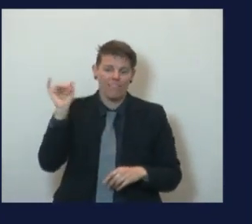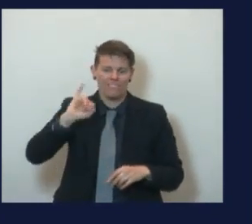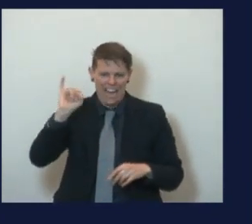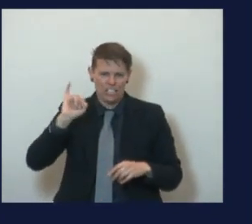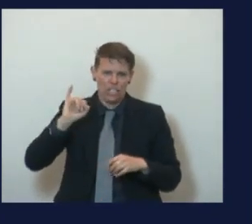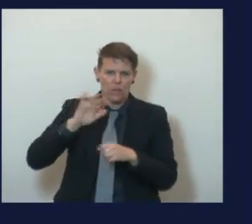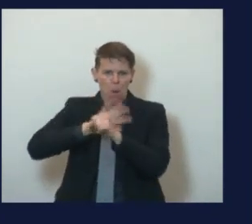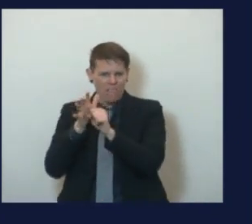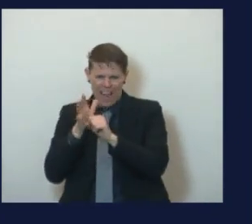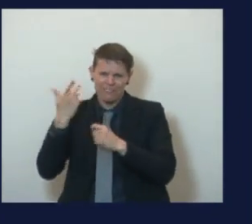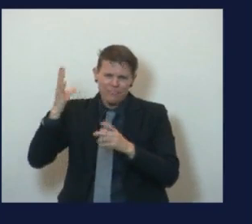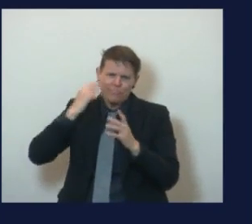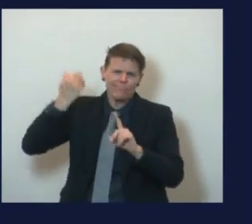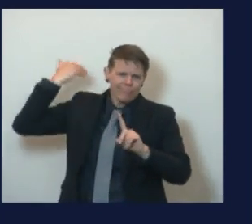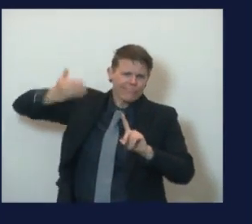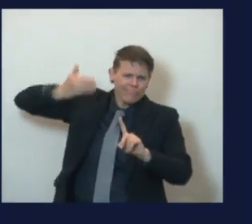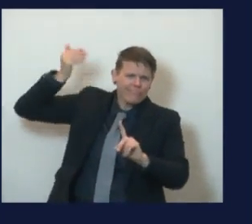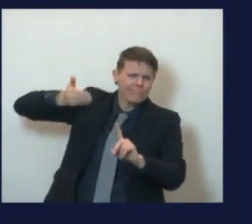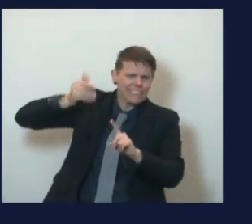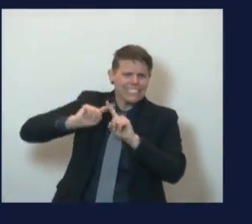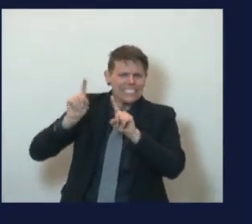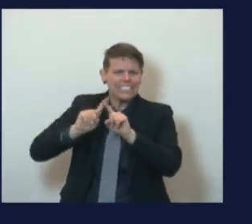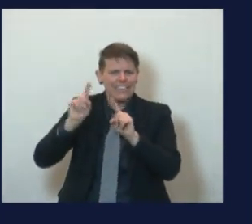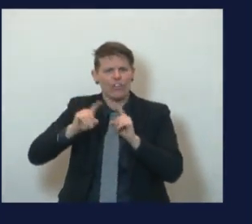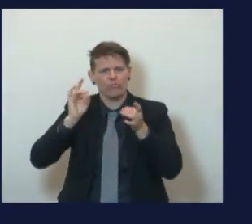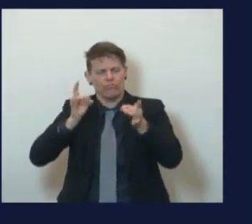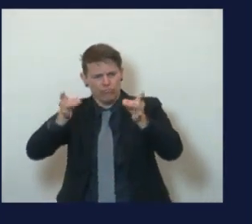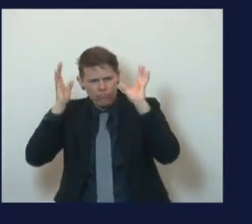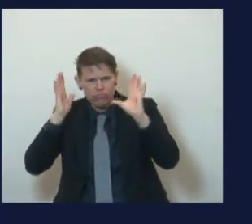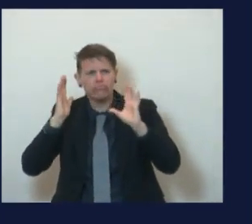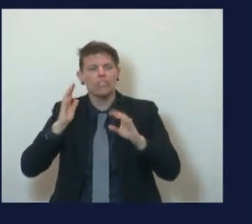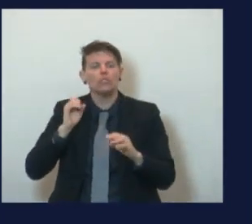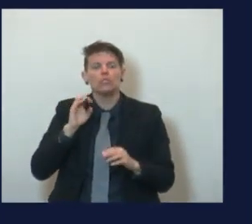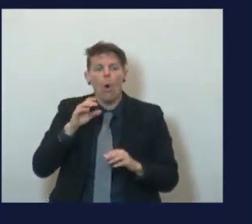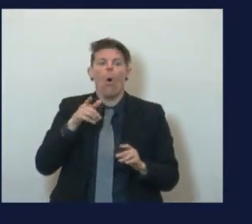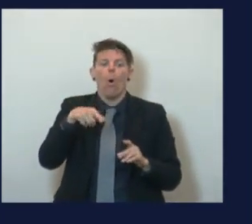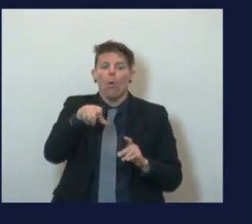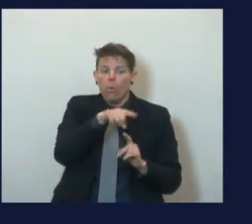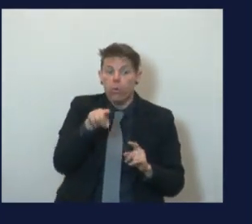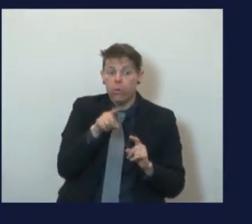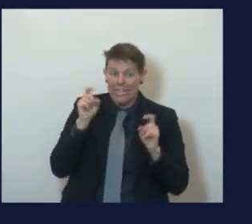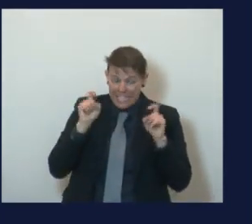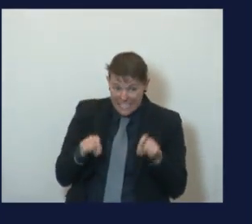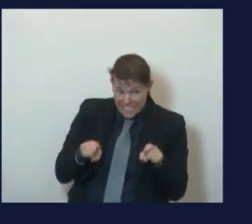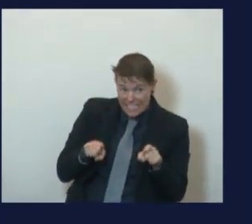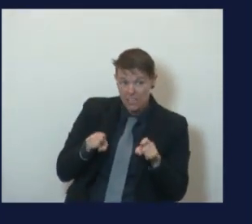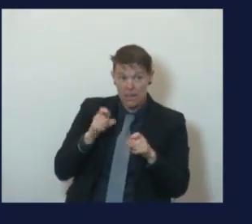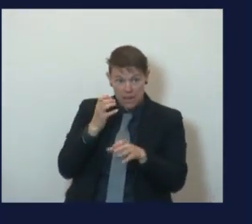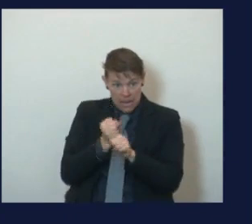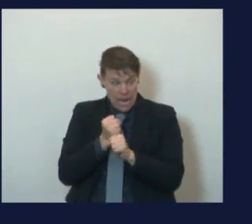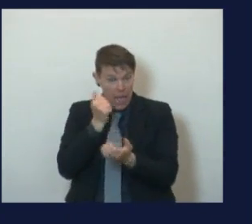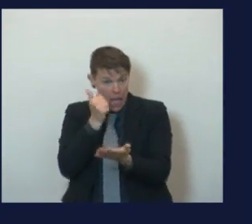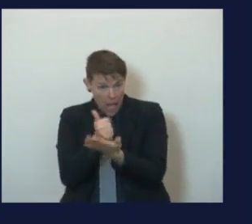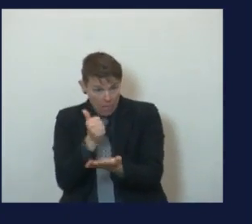MOTHER FIRST EFFORT DEALING WITH INFECTIONS. THEY WILL KEEP YOU SAFE.